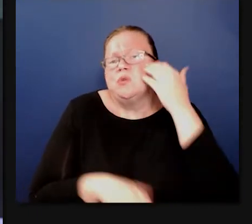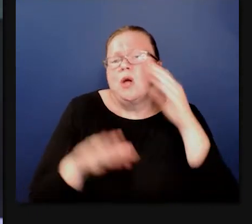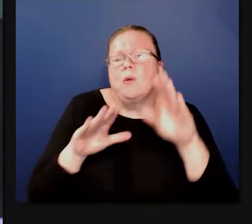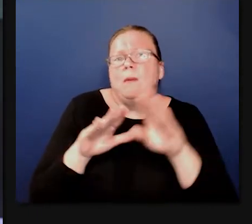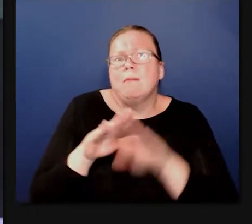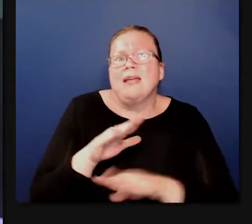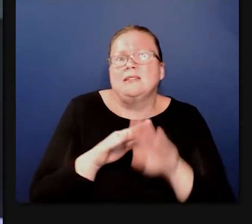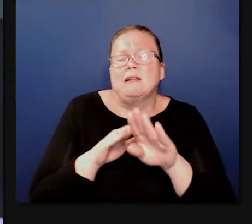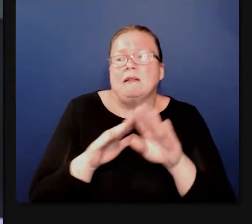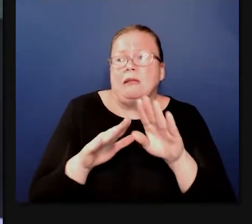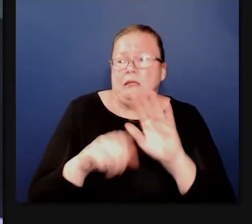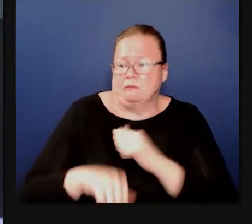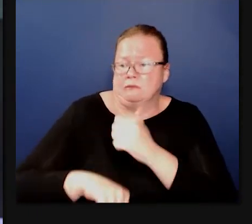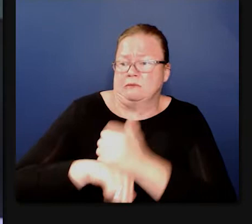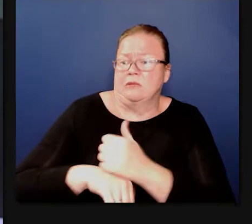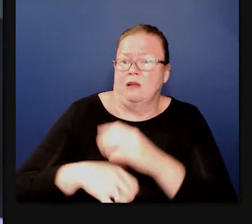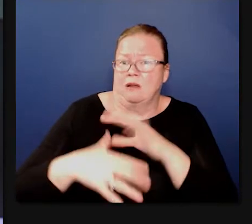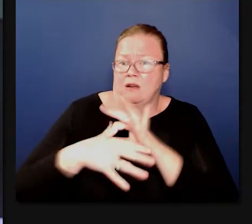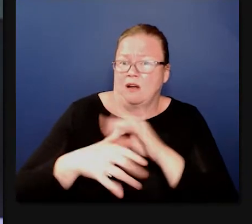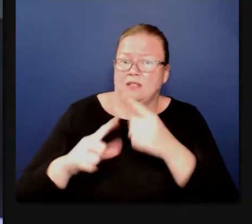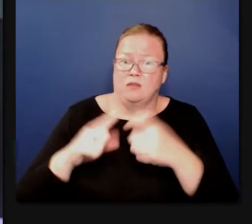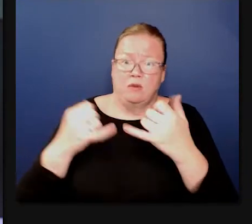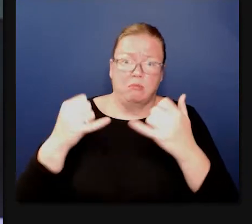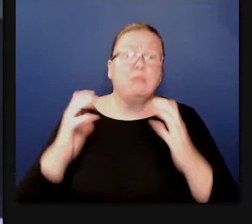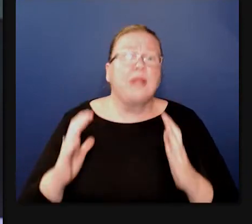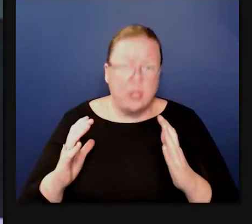about basically enabling content from players,